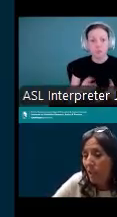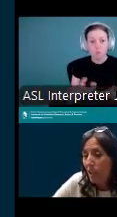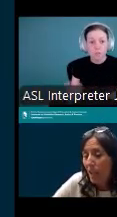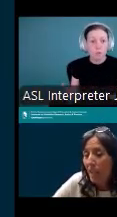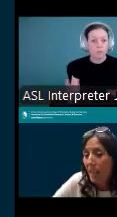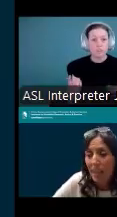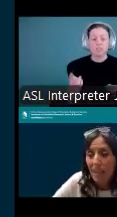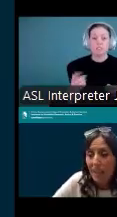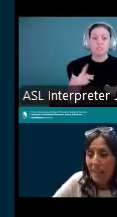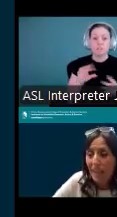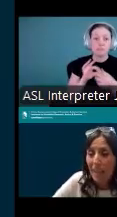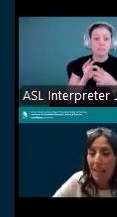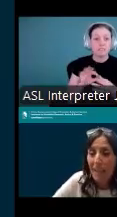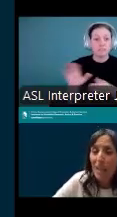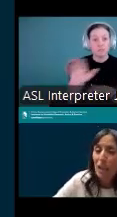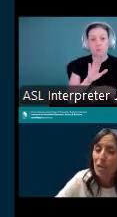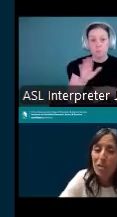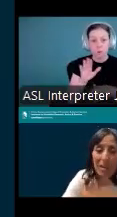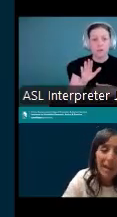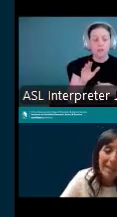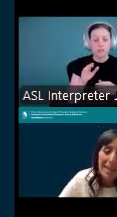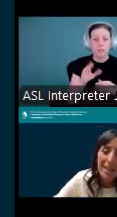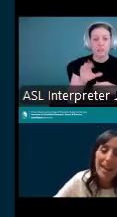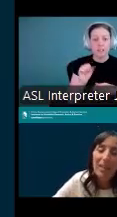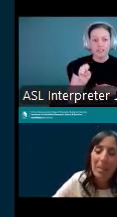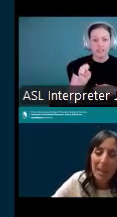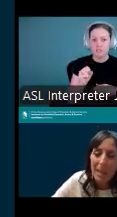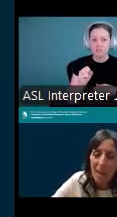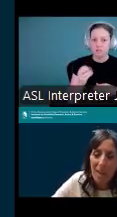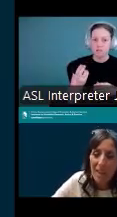your case, like I said, utilizing everybody on this